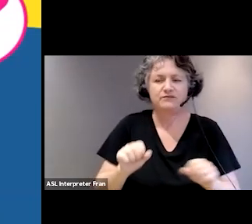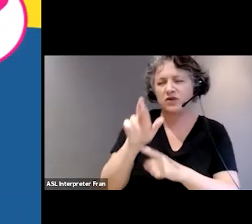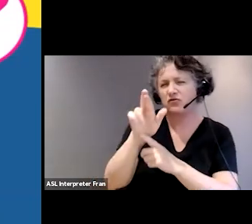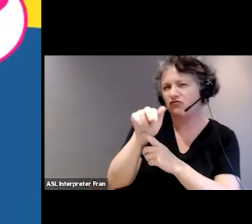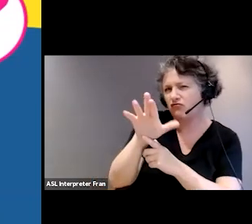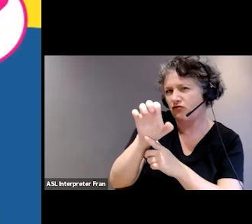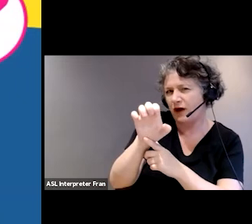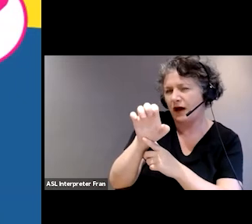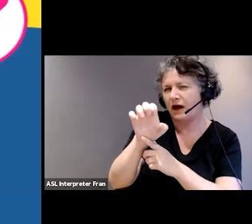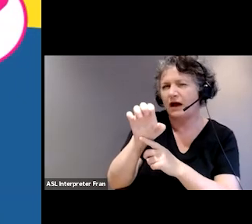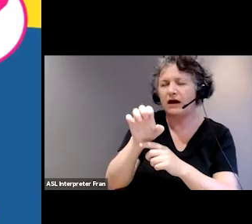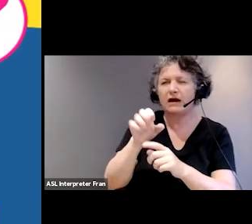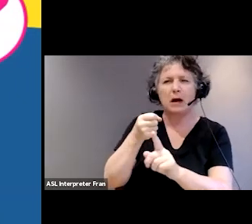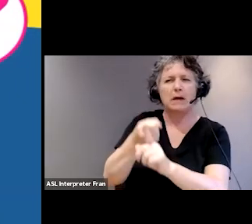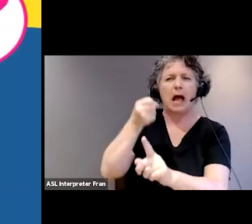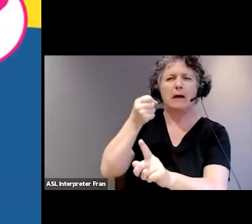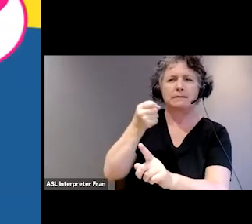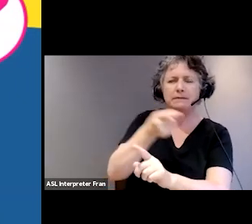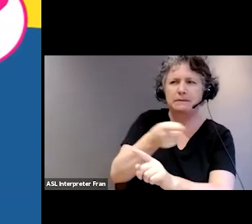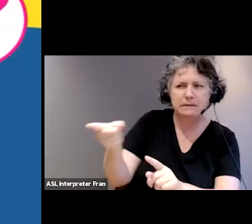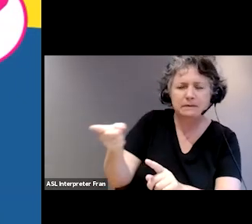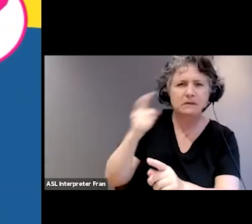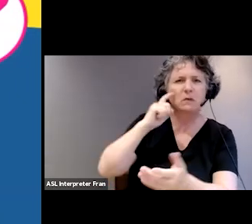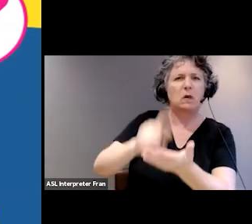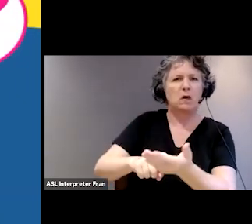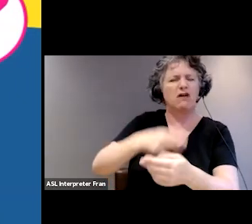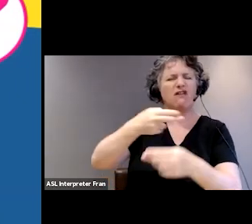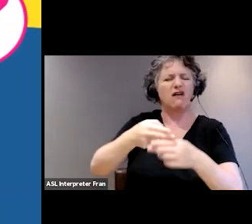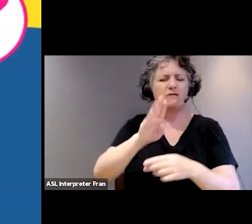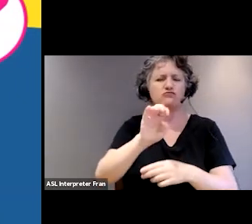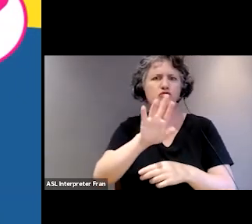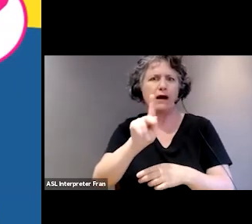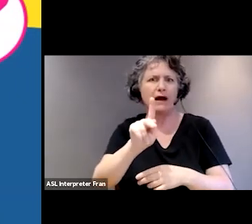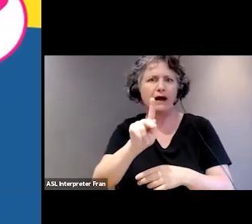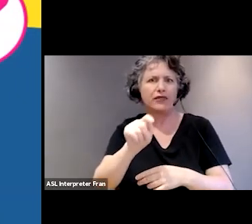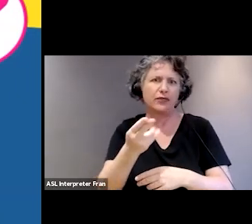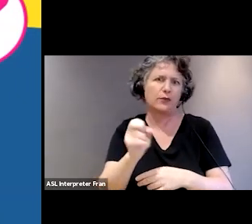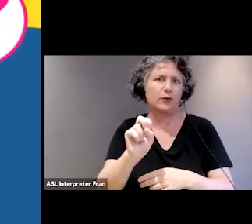also know vaccine is 100% effective. You should still continue to follow public health advice like wearing masks and distancing. Like Jen mentioned we are seeing